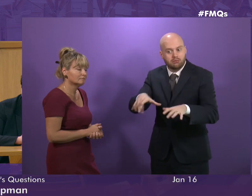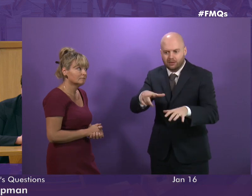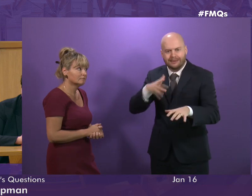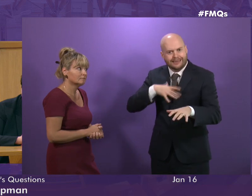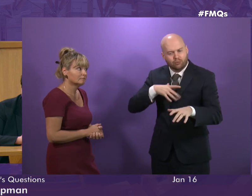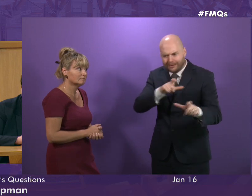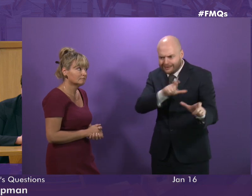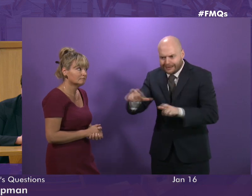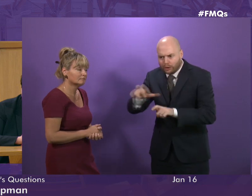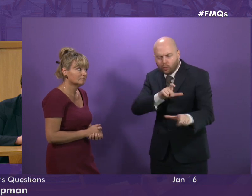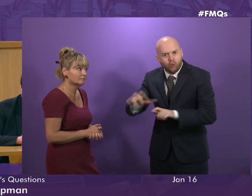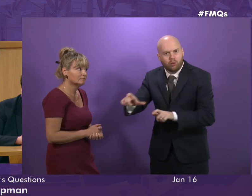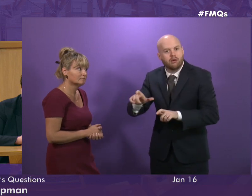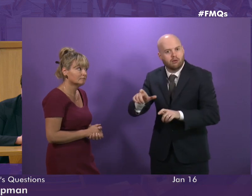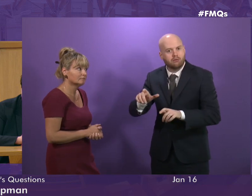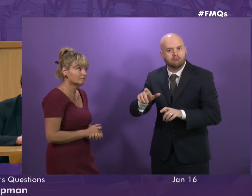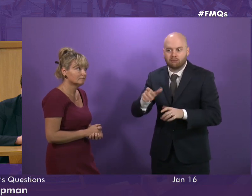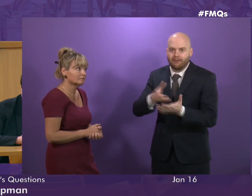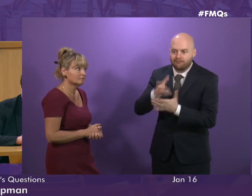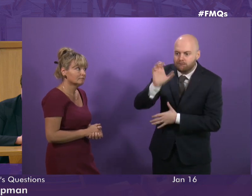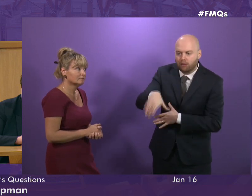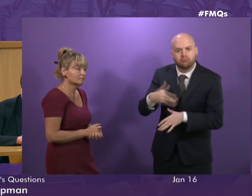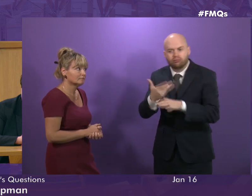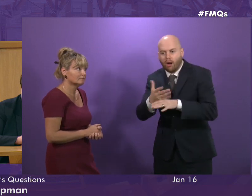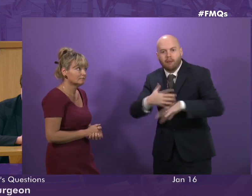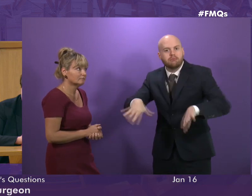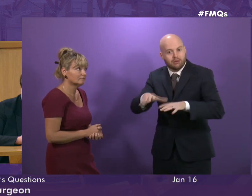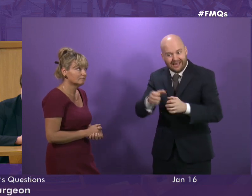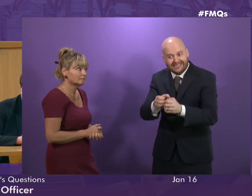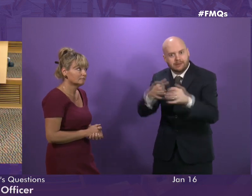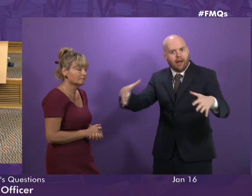environmentally sustainable as they continue to expand?